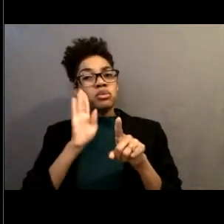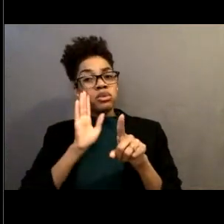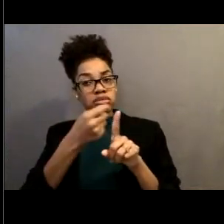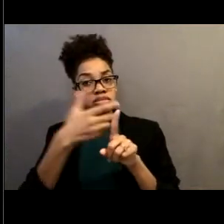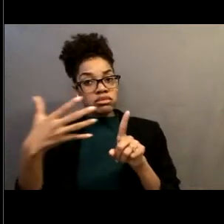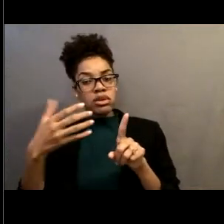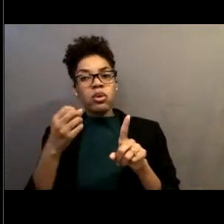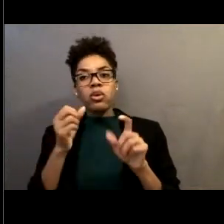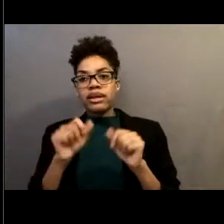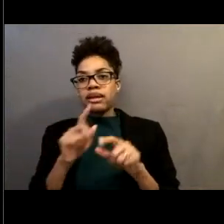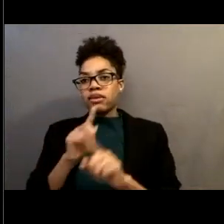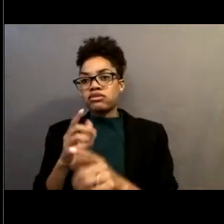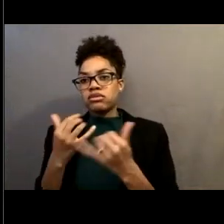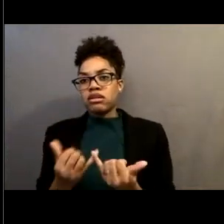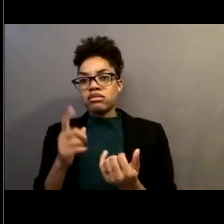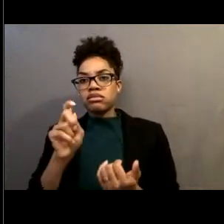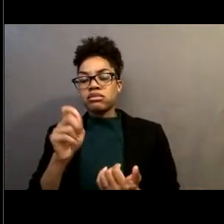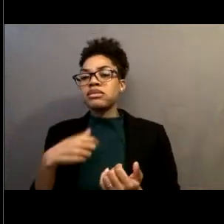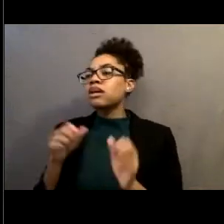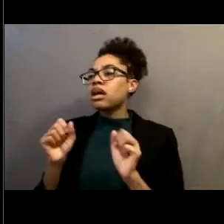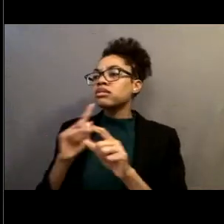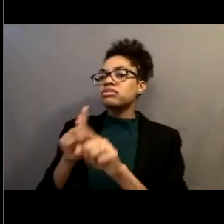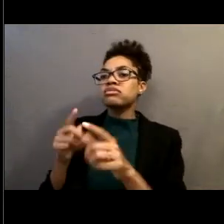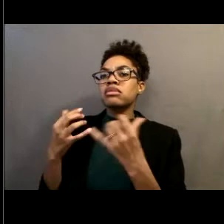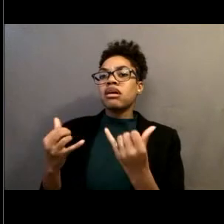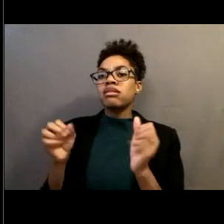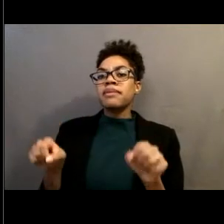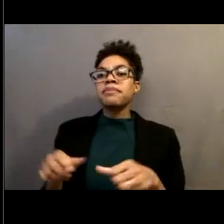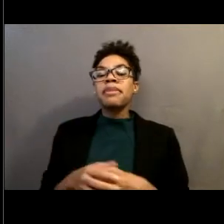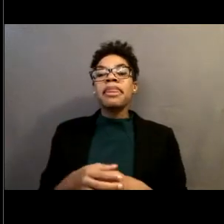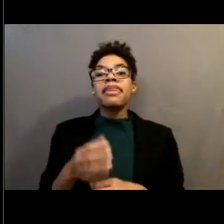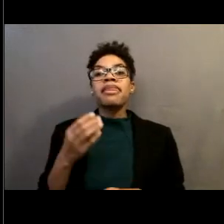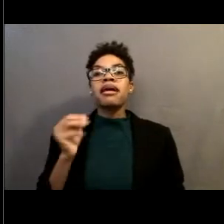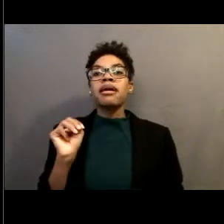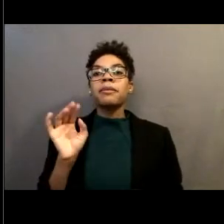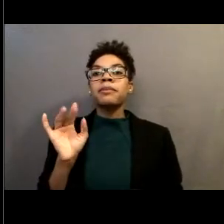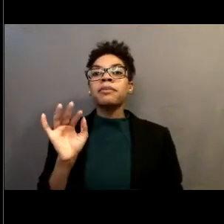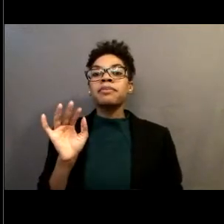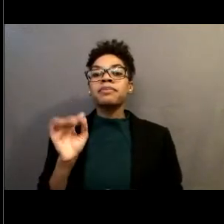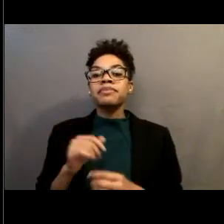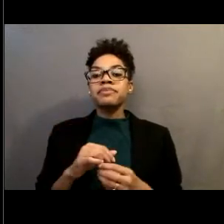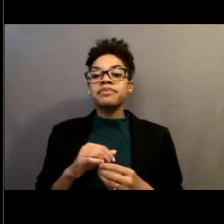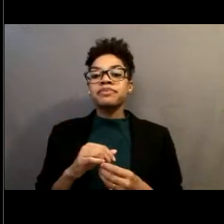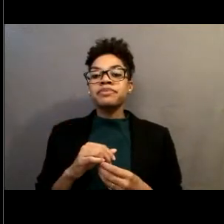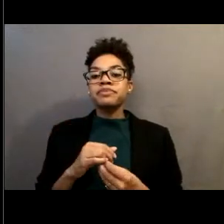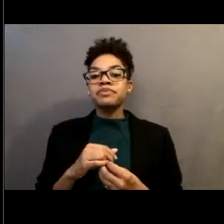or can you answer that now? No, I can, answer that now. Because the that's... The first thing we have to do when we get